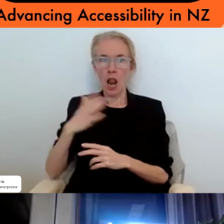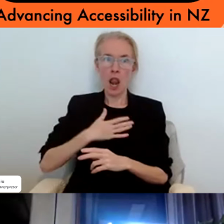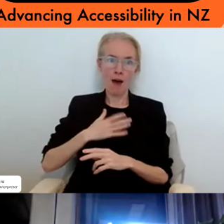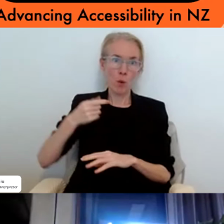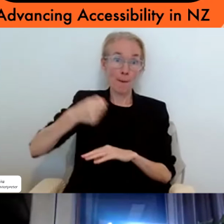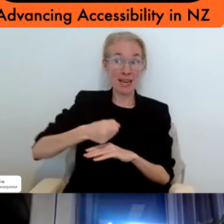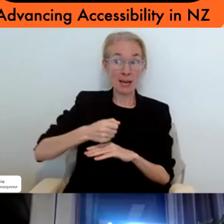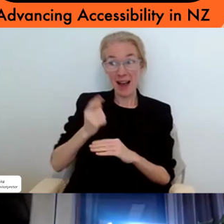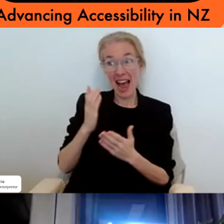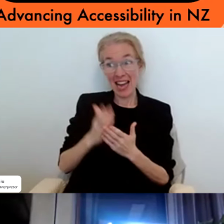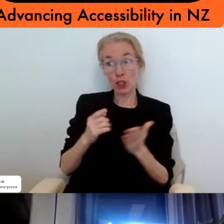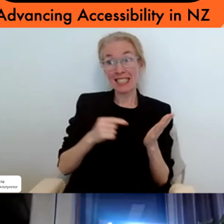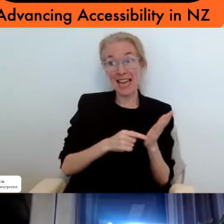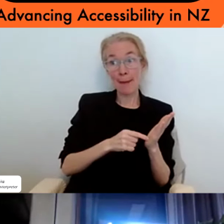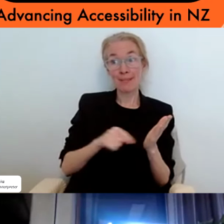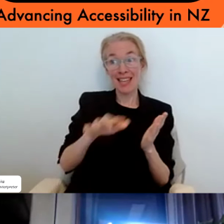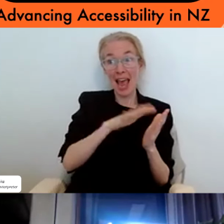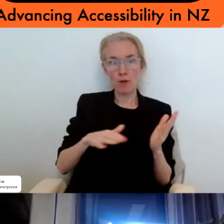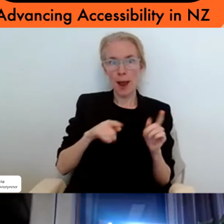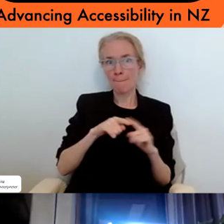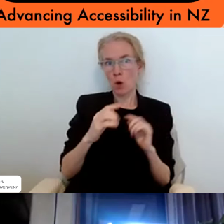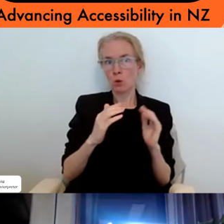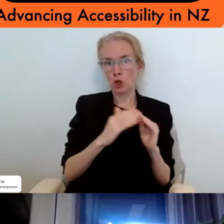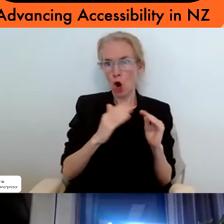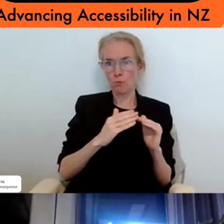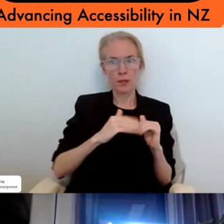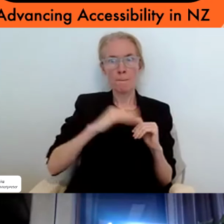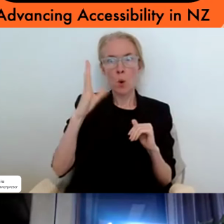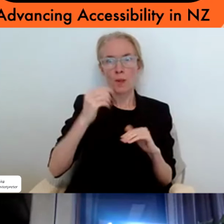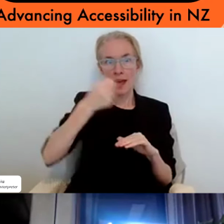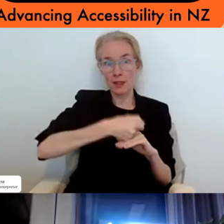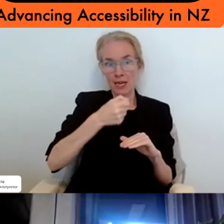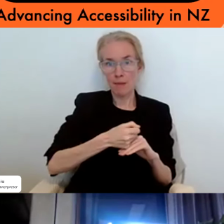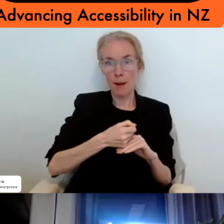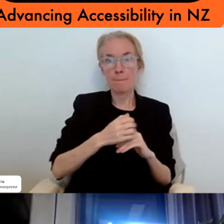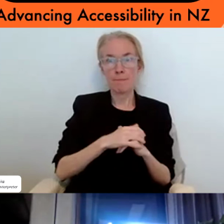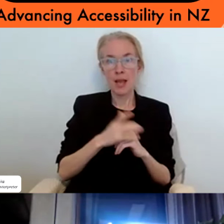minimums because the home owners have brought into it. Not just